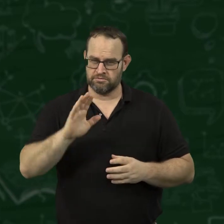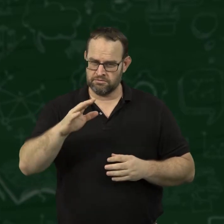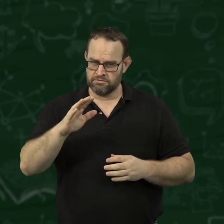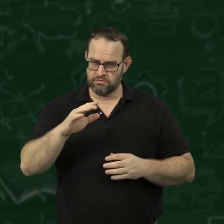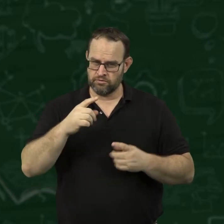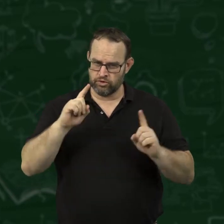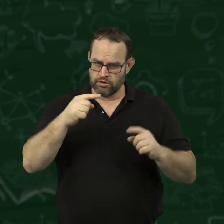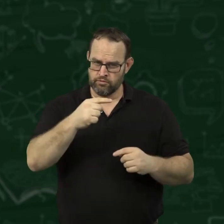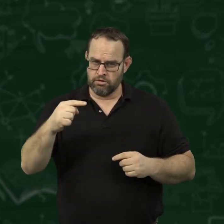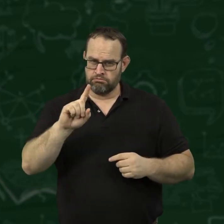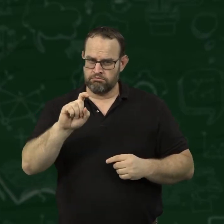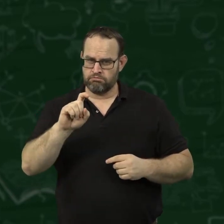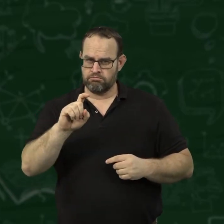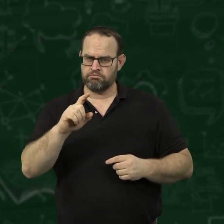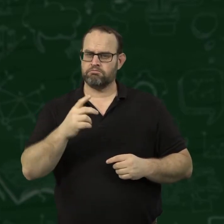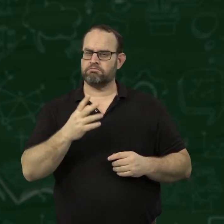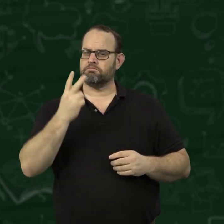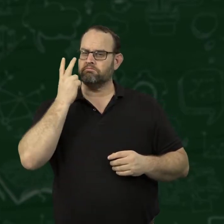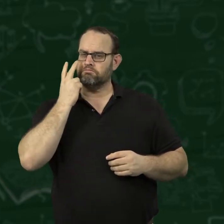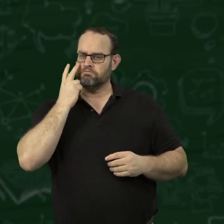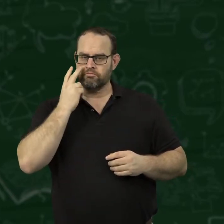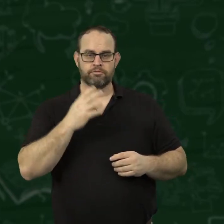What happens if we use subtraction?